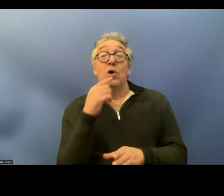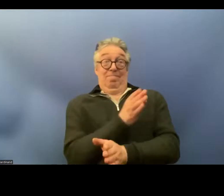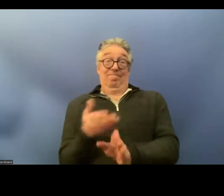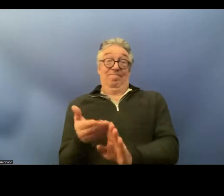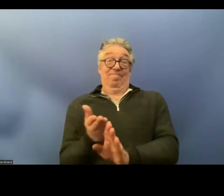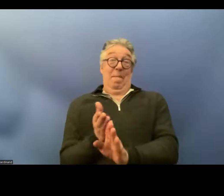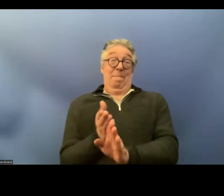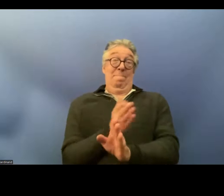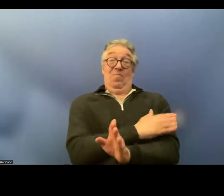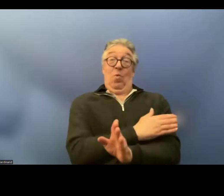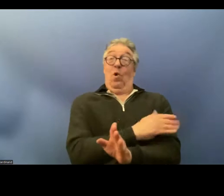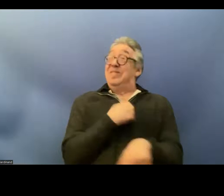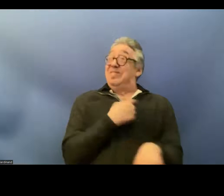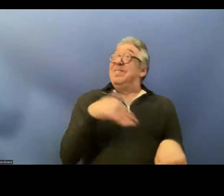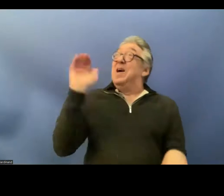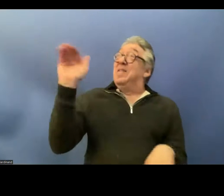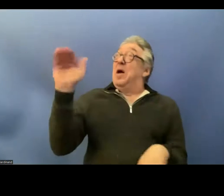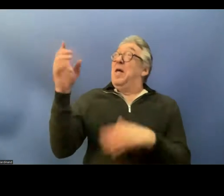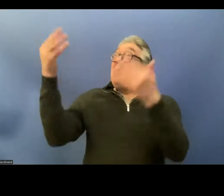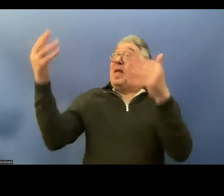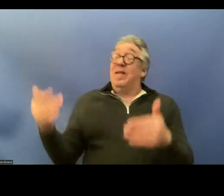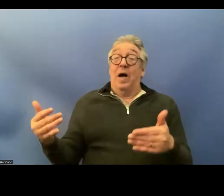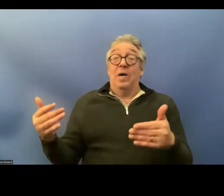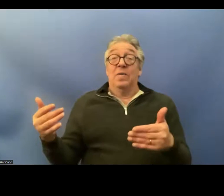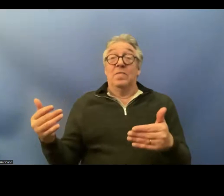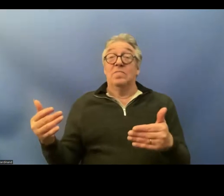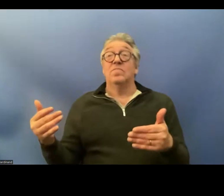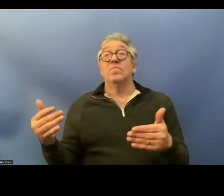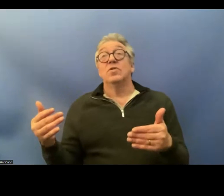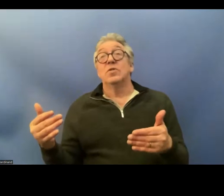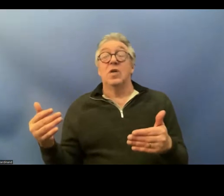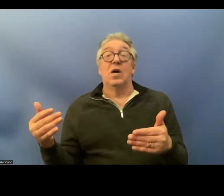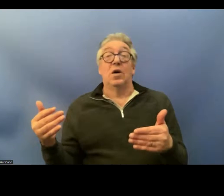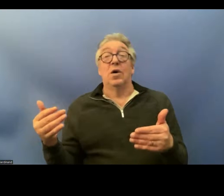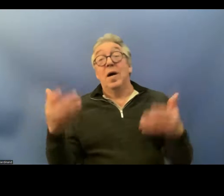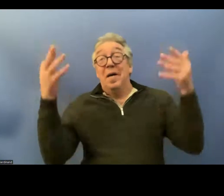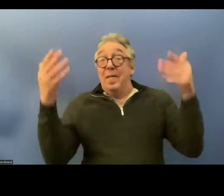they've been advocating for, is being used for what we can call policy work, discussions